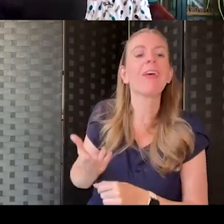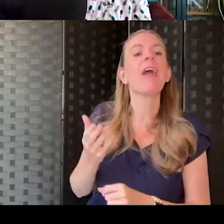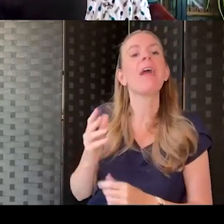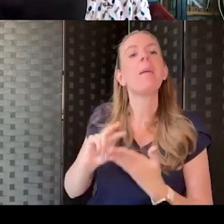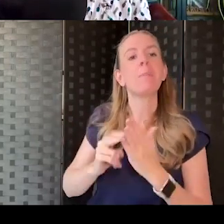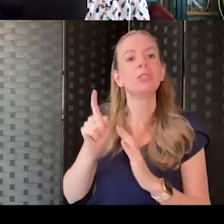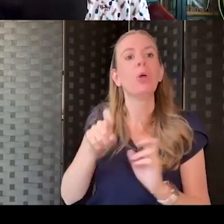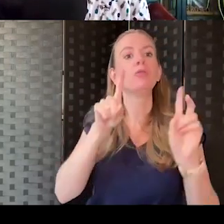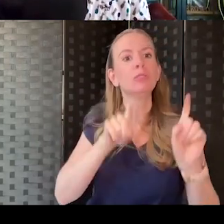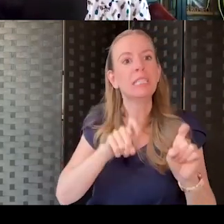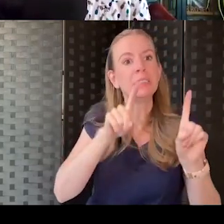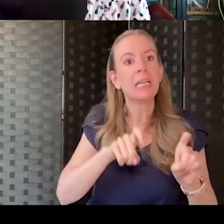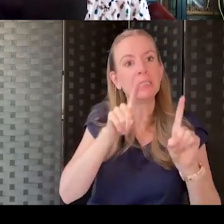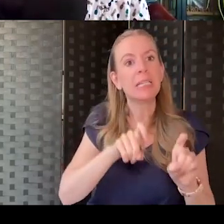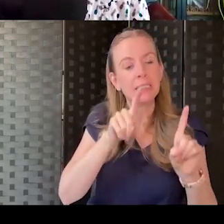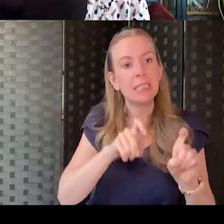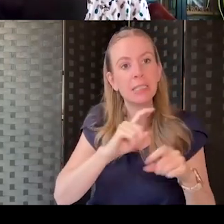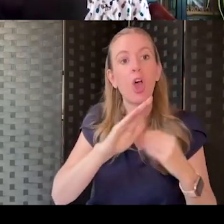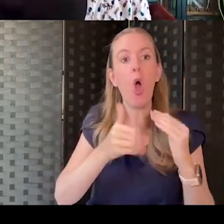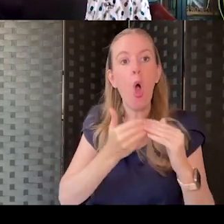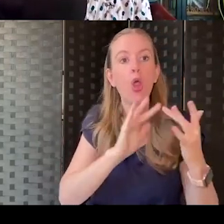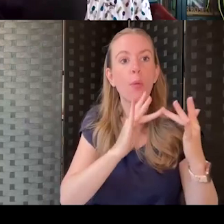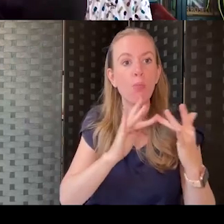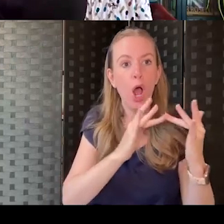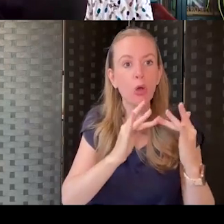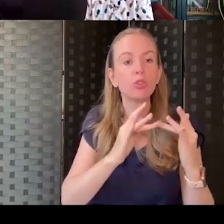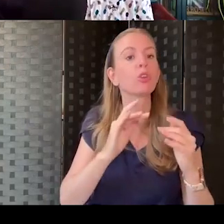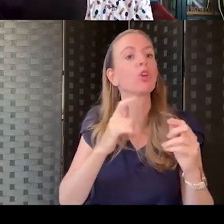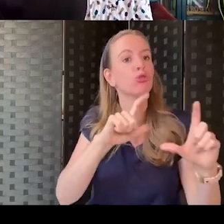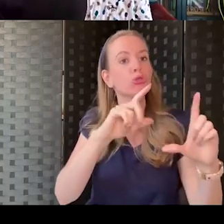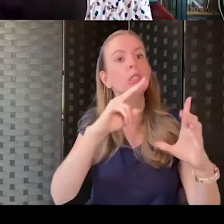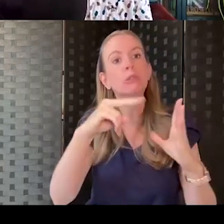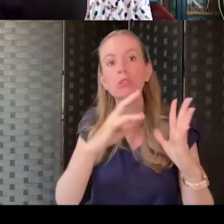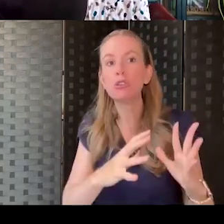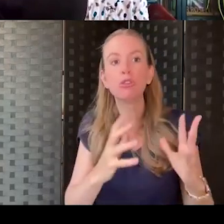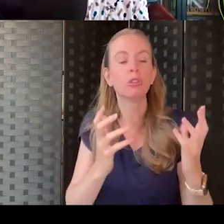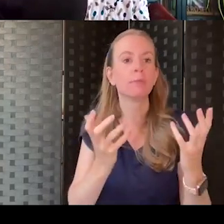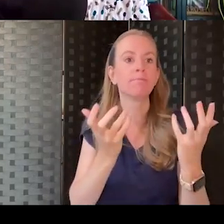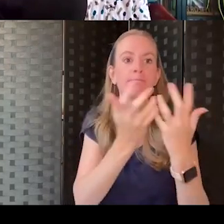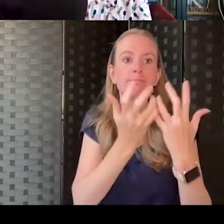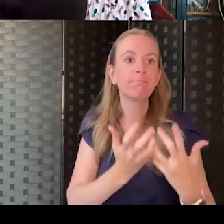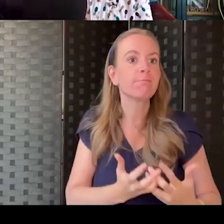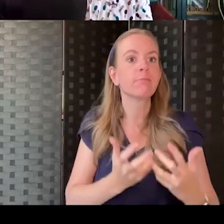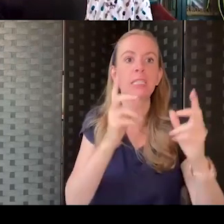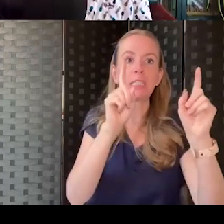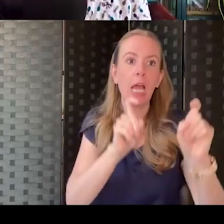the heck out of it across all the browser and screen reader combinations that can muster.